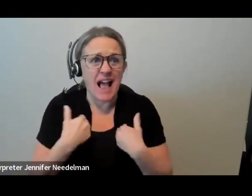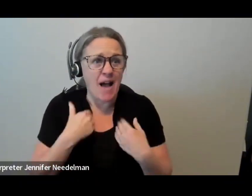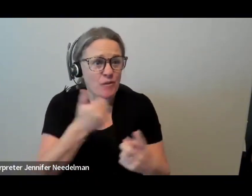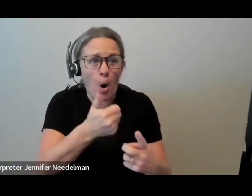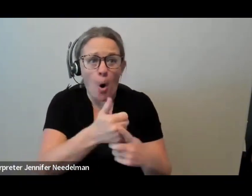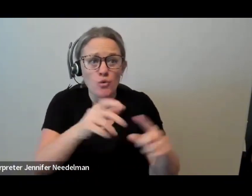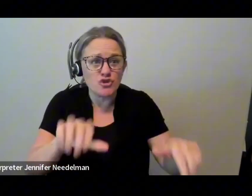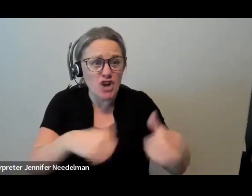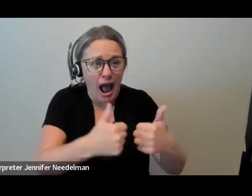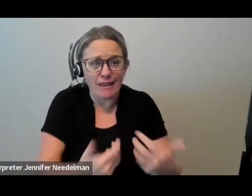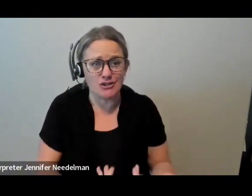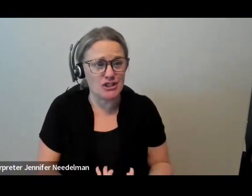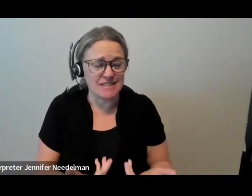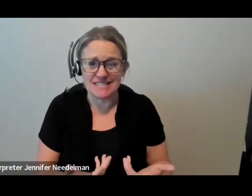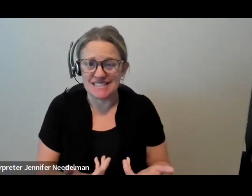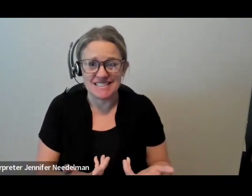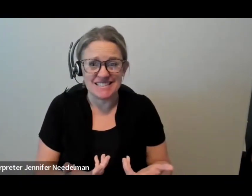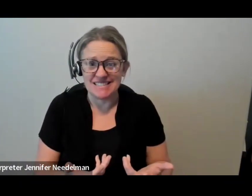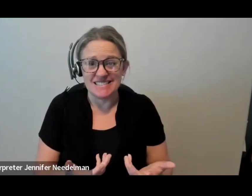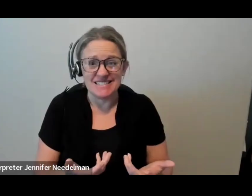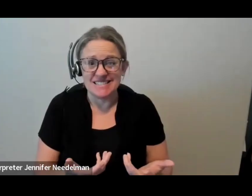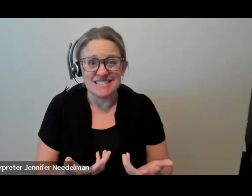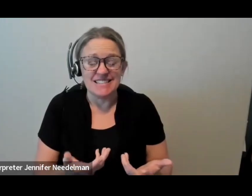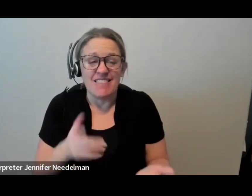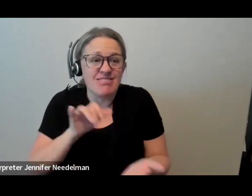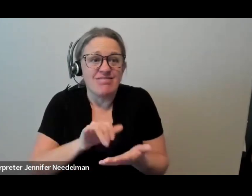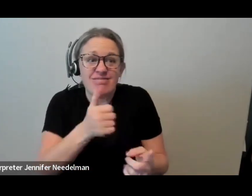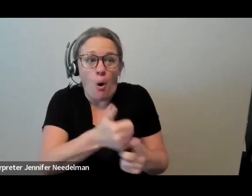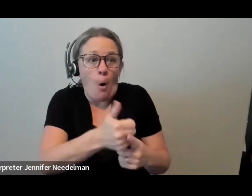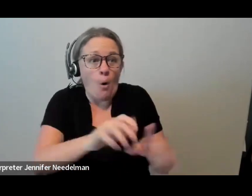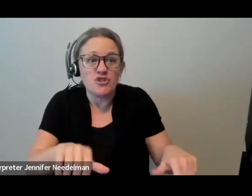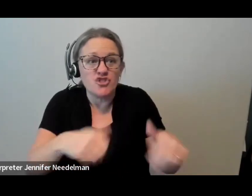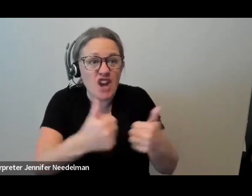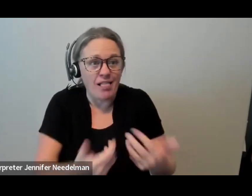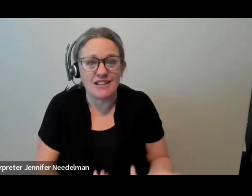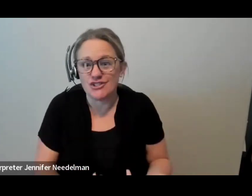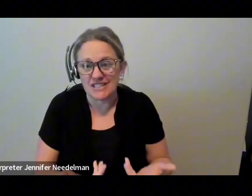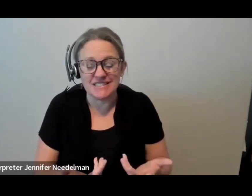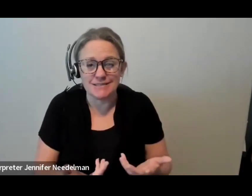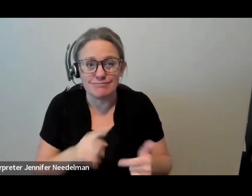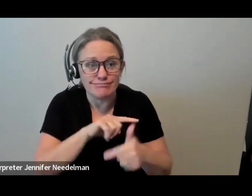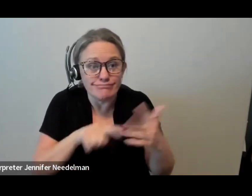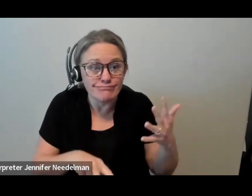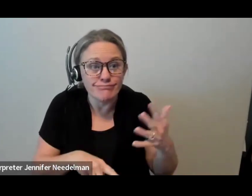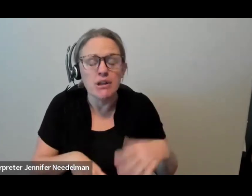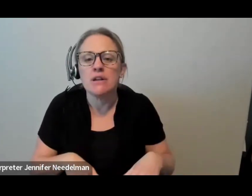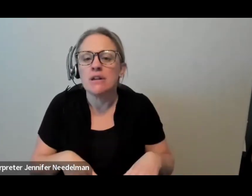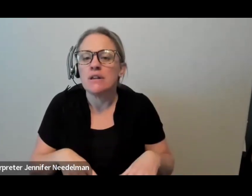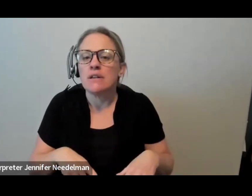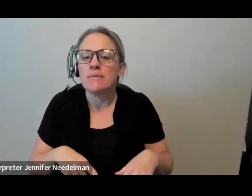and vision of an organization or even its value. So Blake, if you could